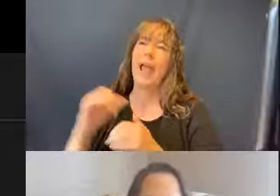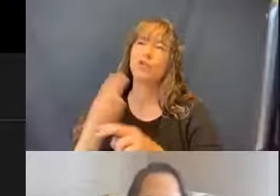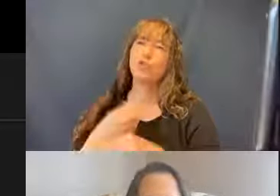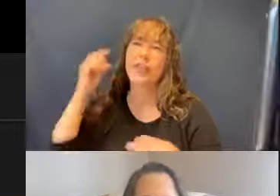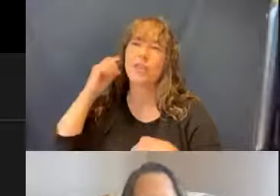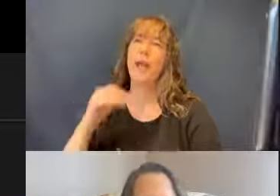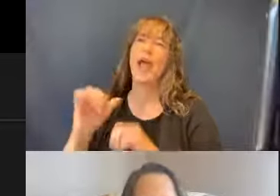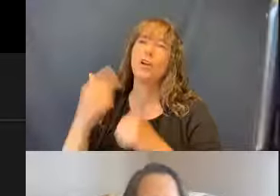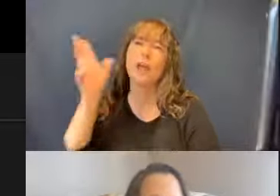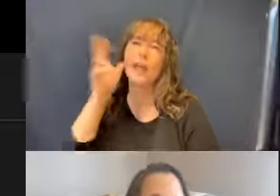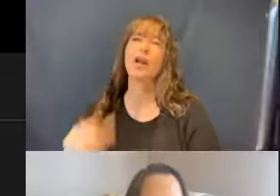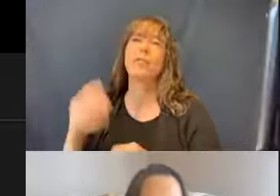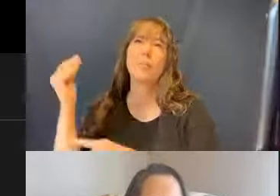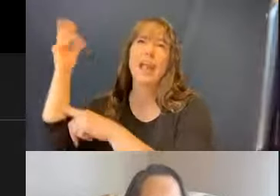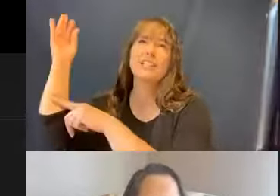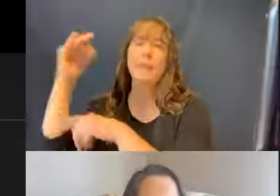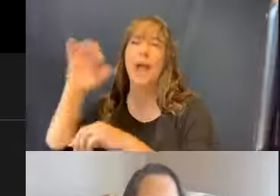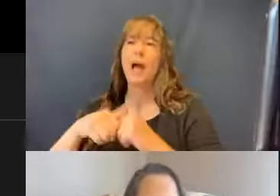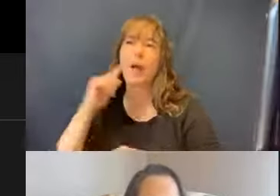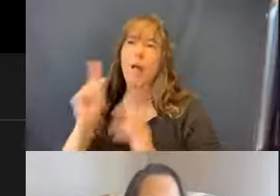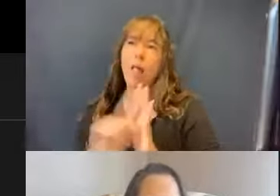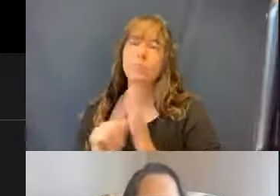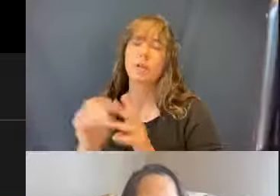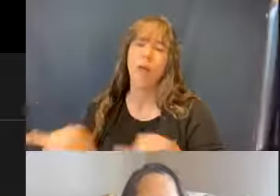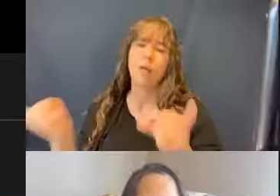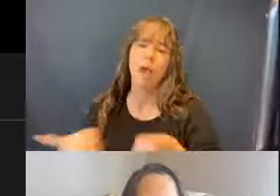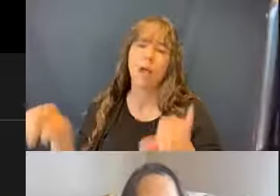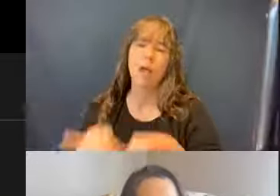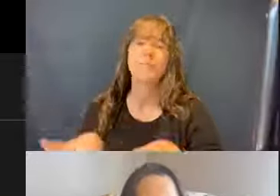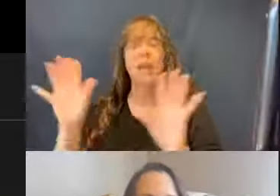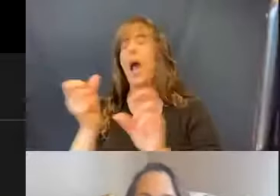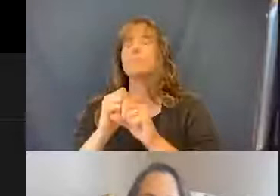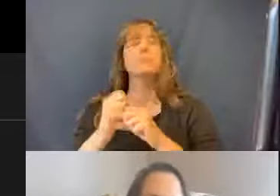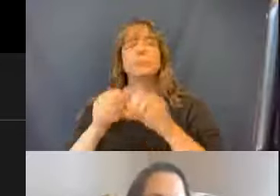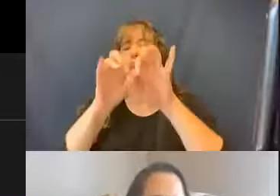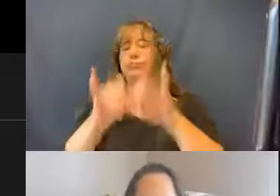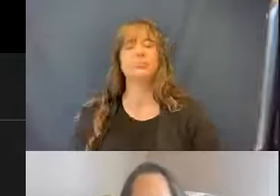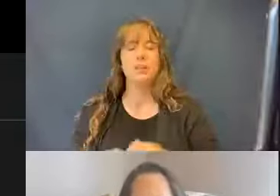going off? So I created a listserv, and people could communicate and ask each other questions